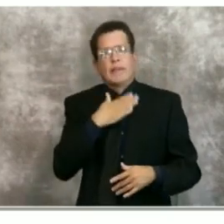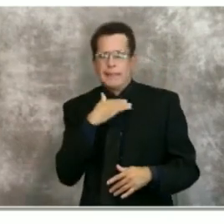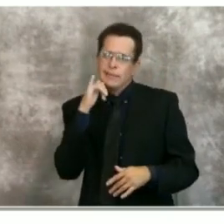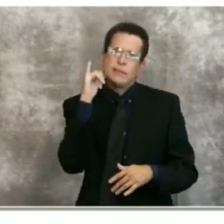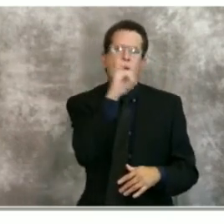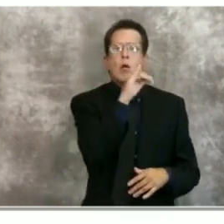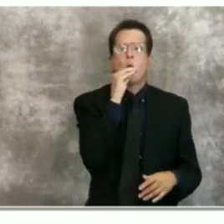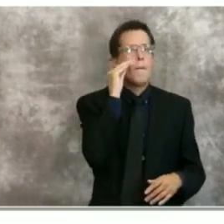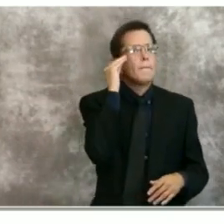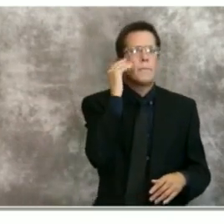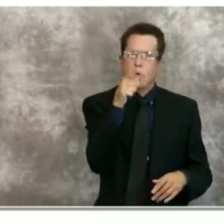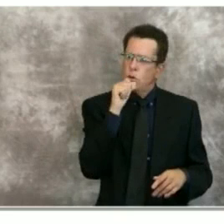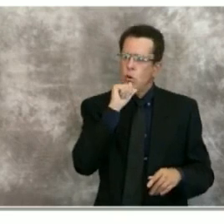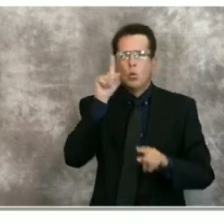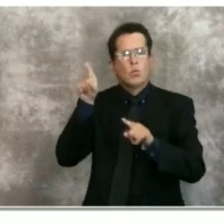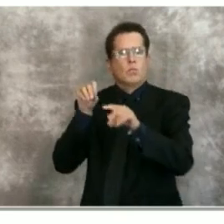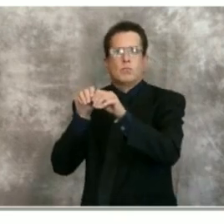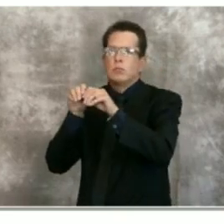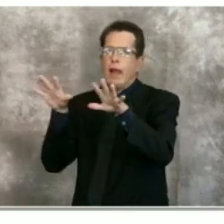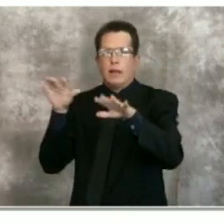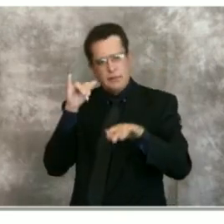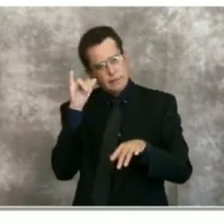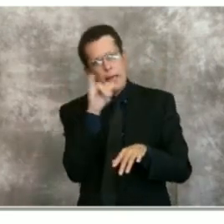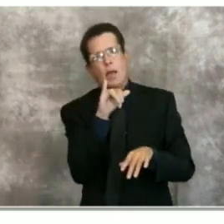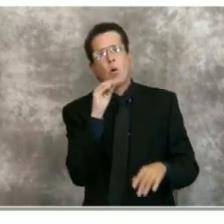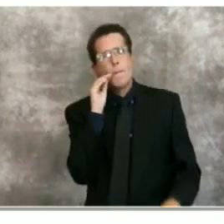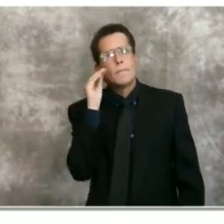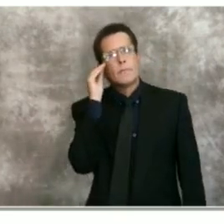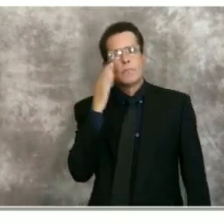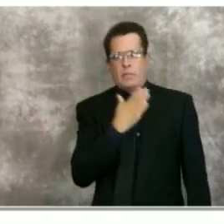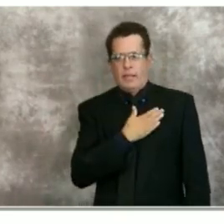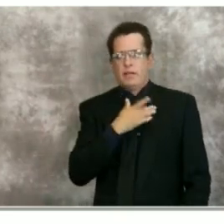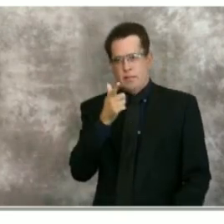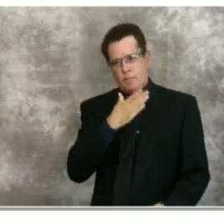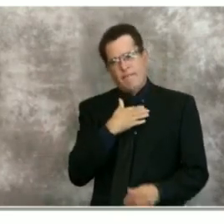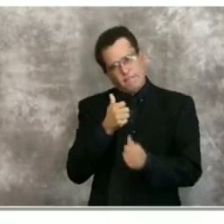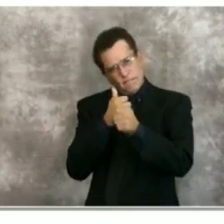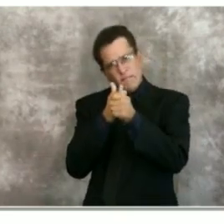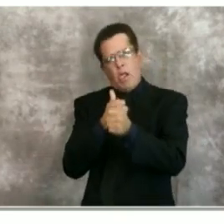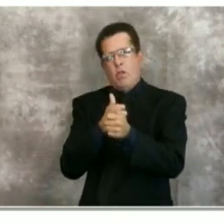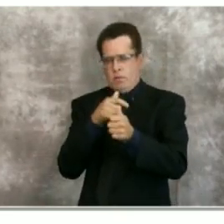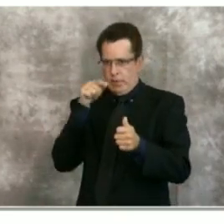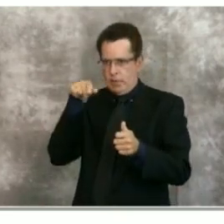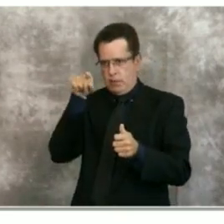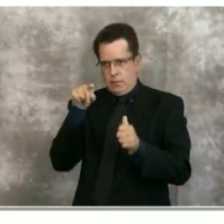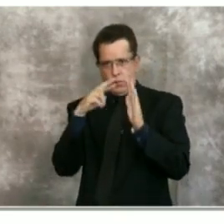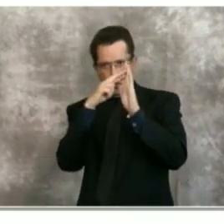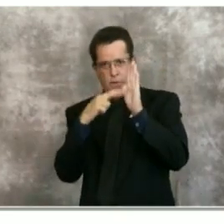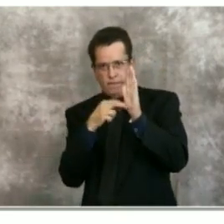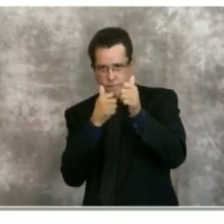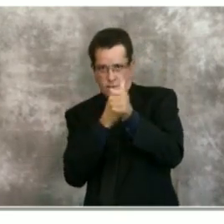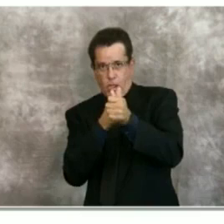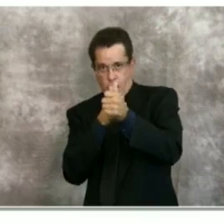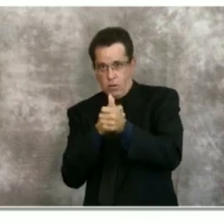CROWDED PLACES AND ALSO STAY AT HOME IF YOU'RE SICK THAT'S A VERY IMPORTANT. A FACTOR.